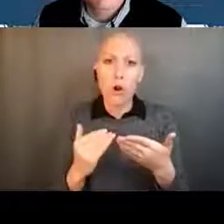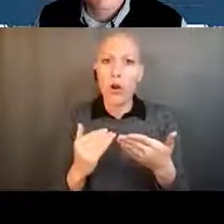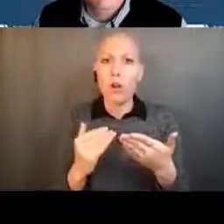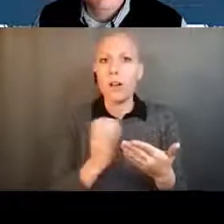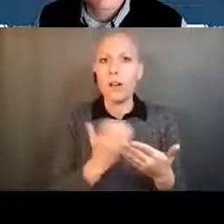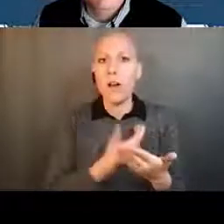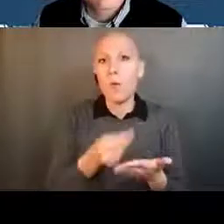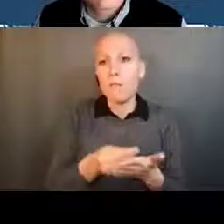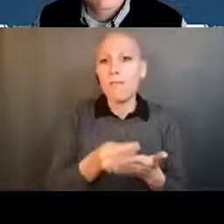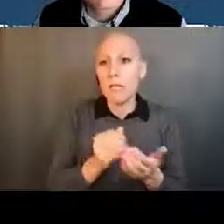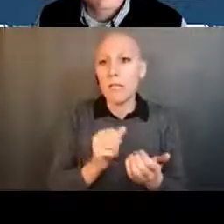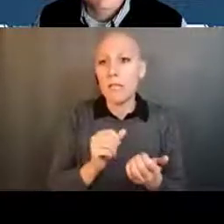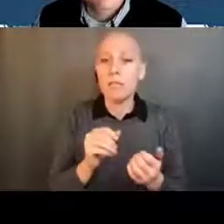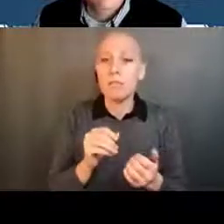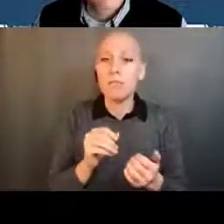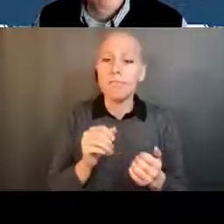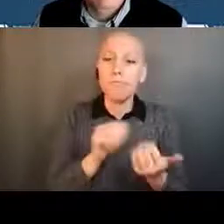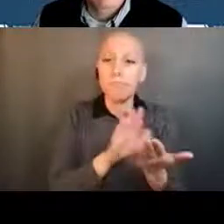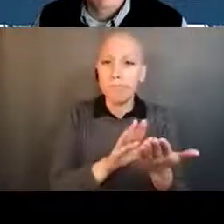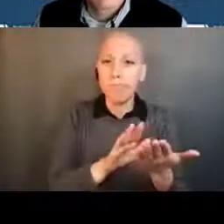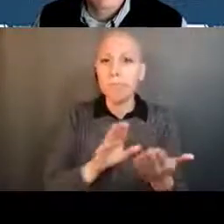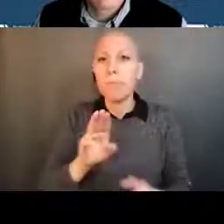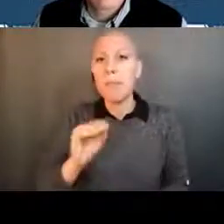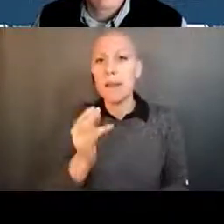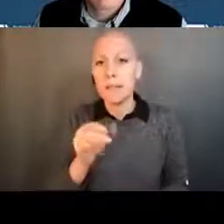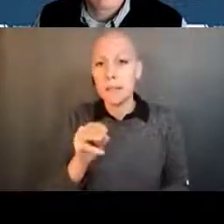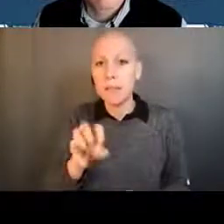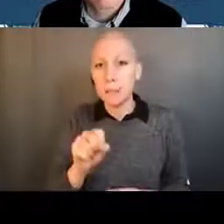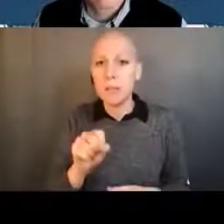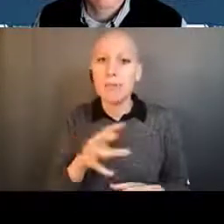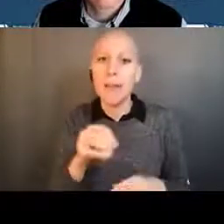our activity codes. The point here really is to let you know